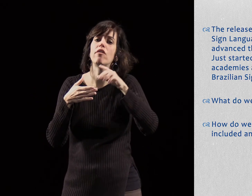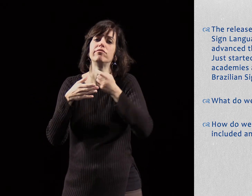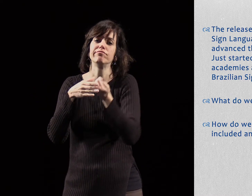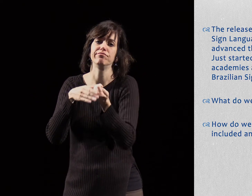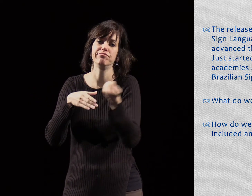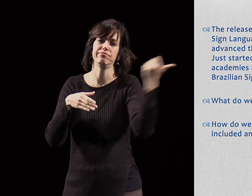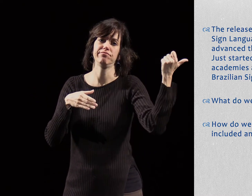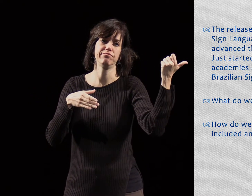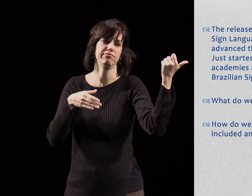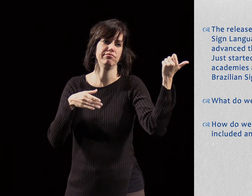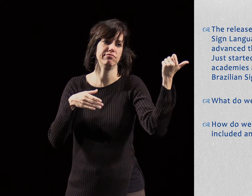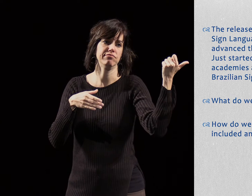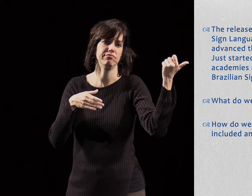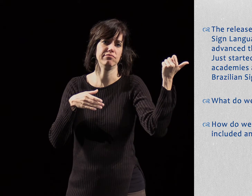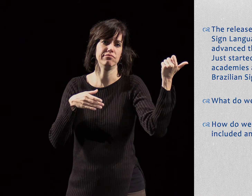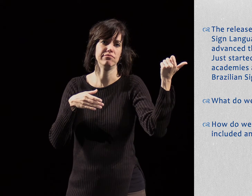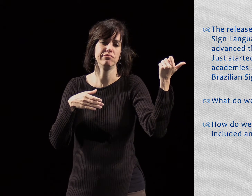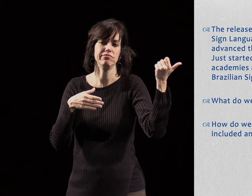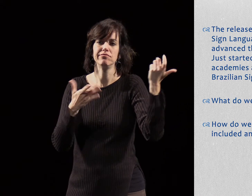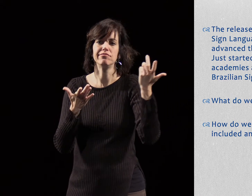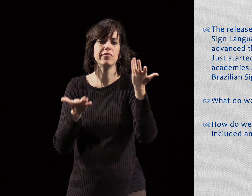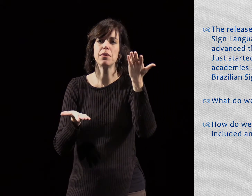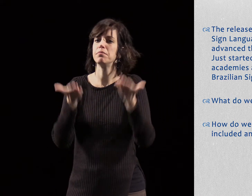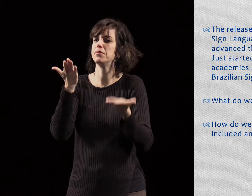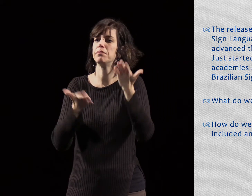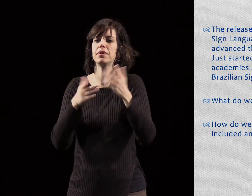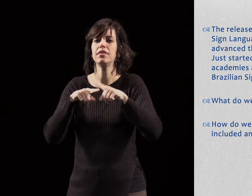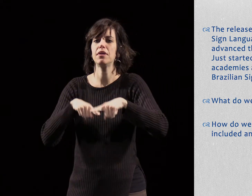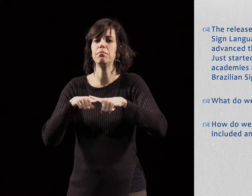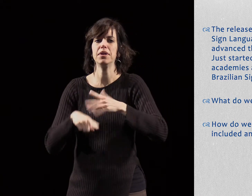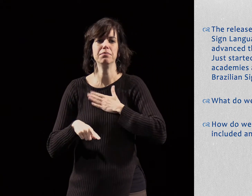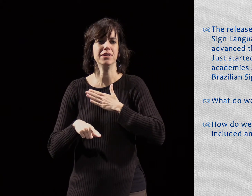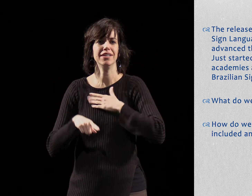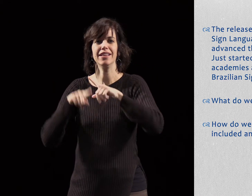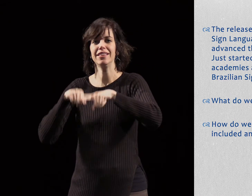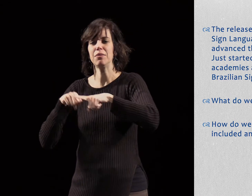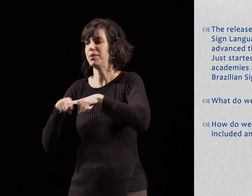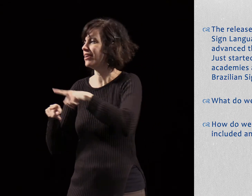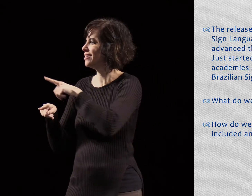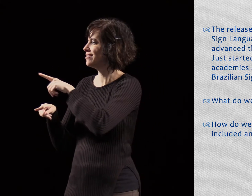Or in some cases, maybe we can't use that material. It really depends on the situation.